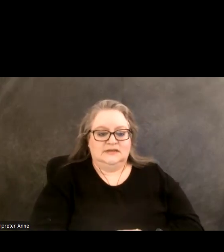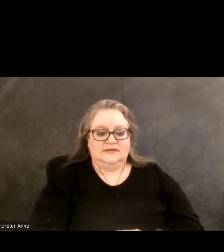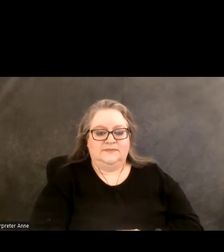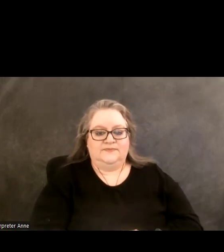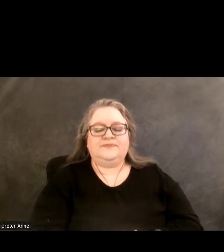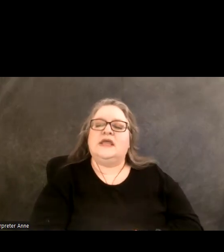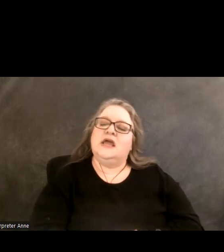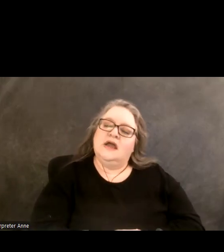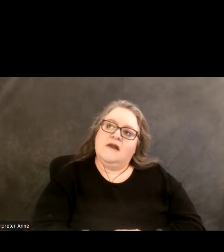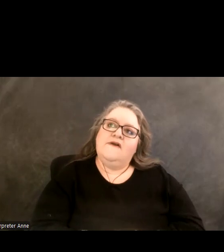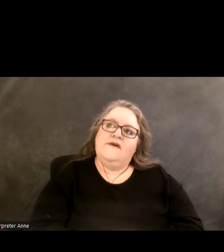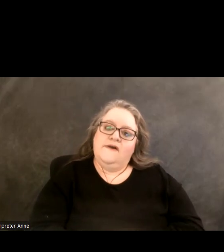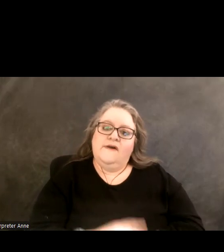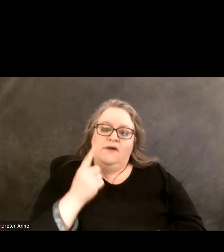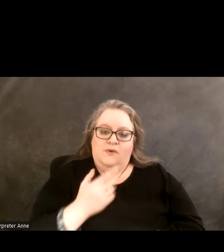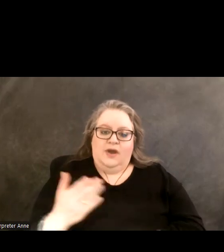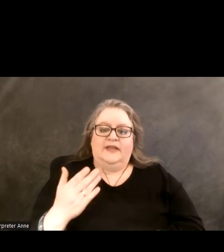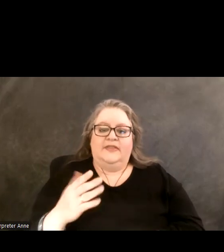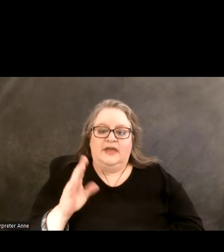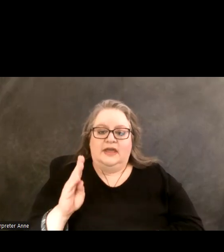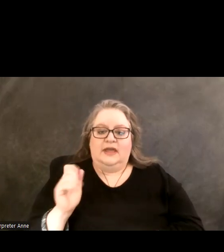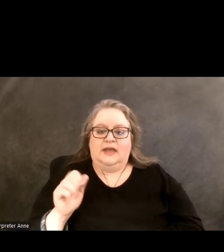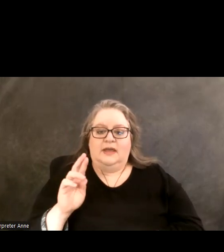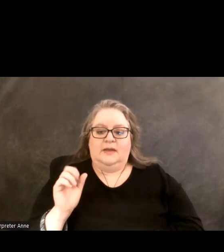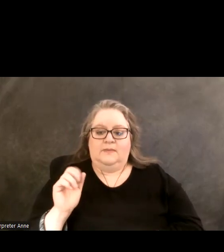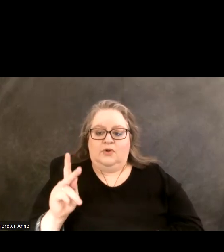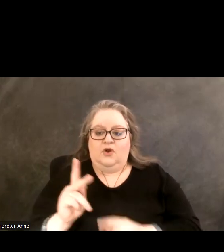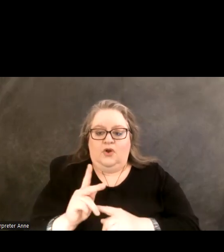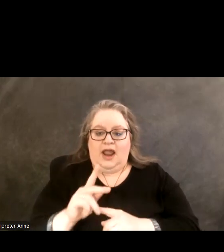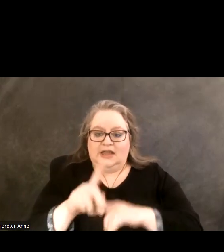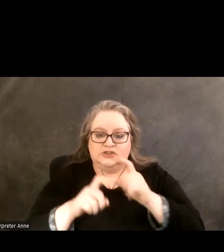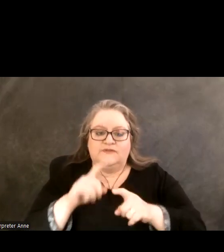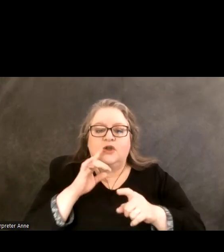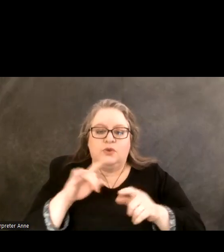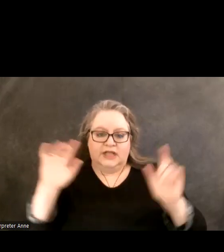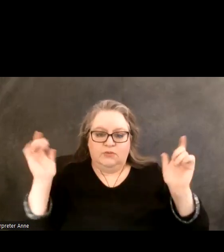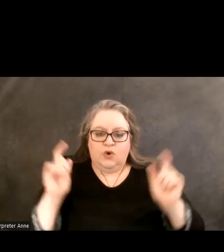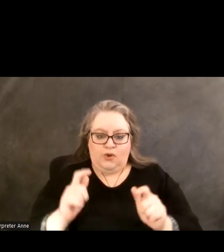thing like Barak's survey really broke things down and I really